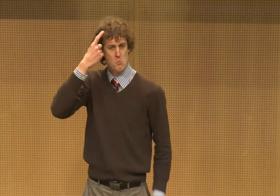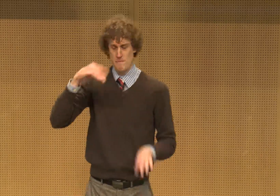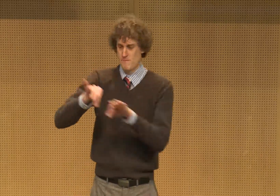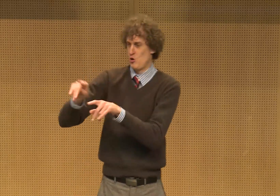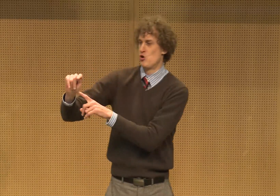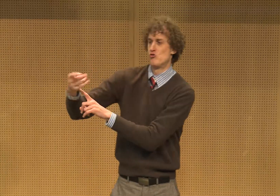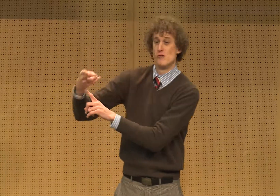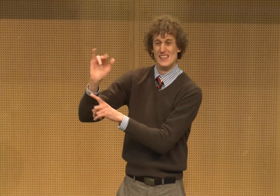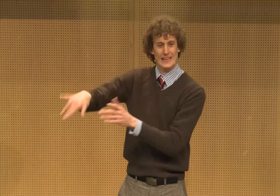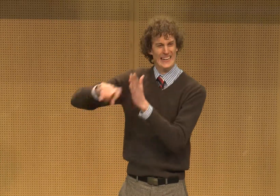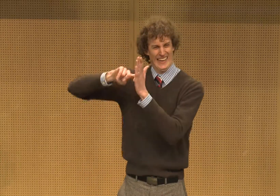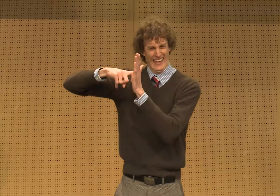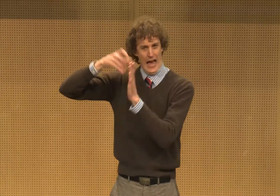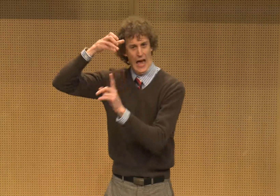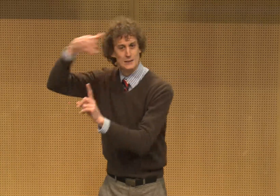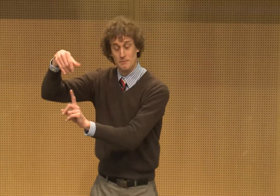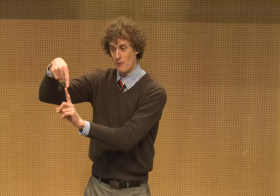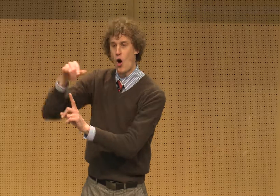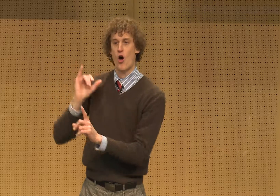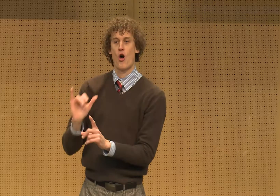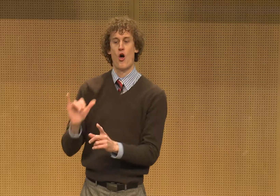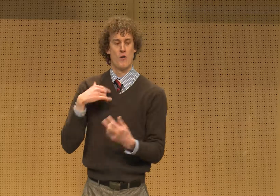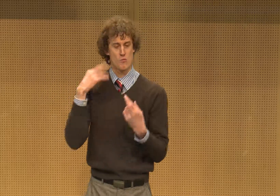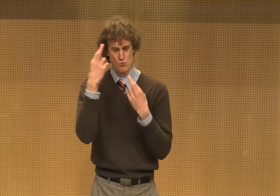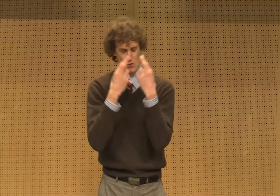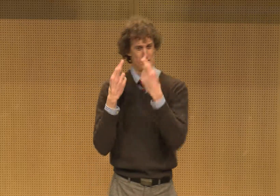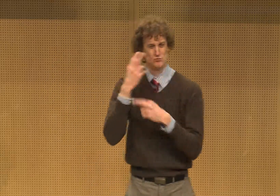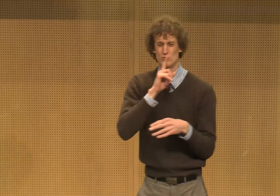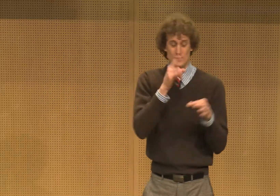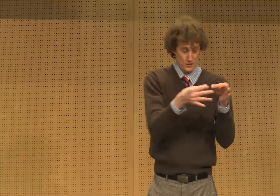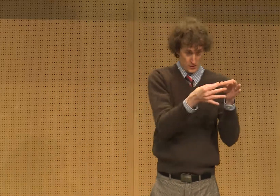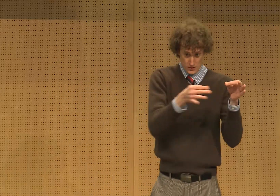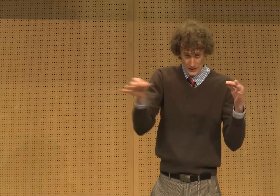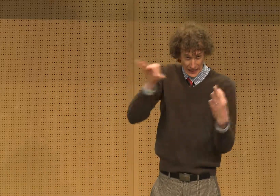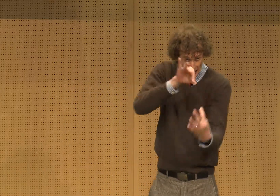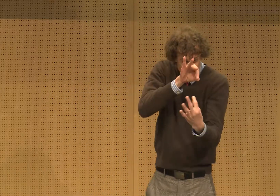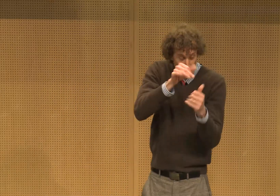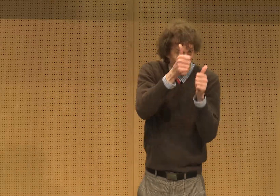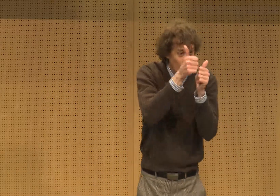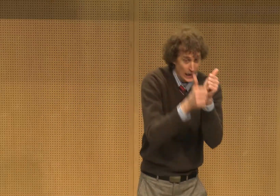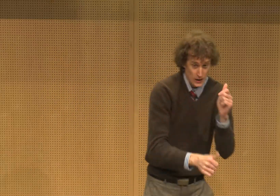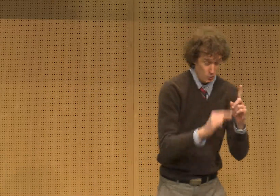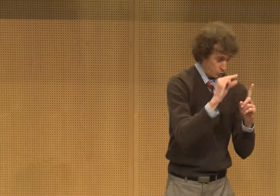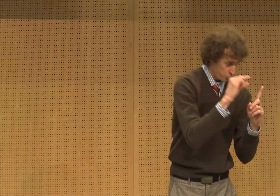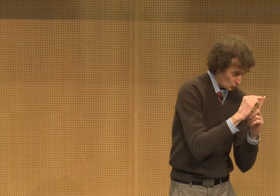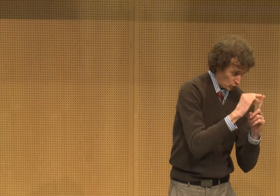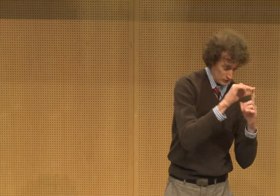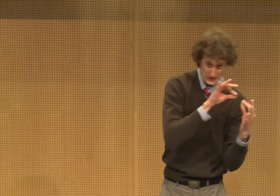like if just one word gets mis-captioned,